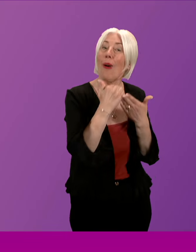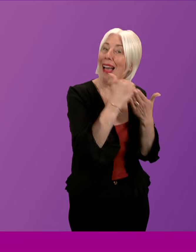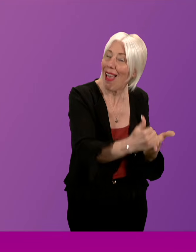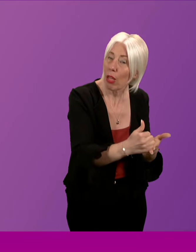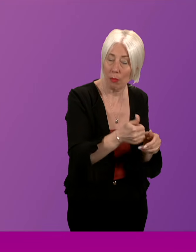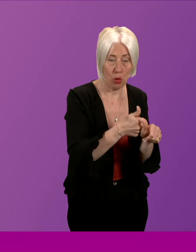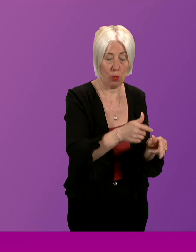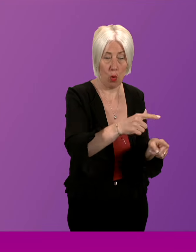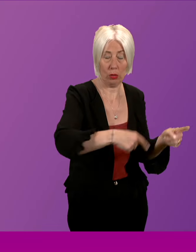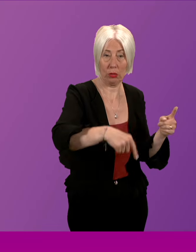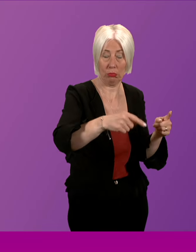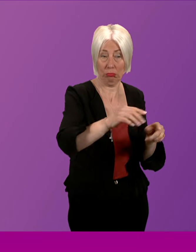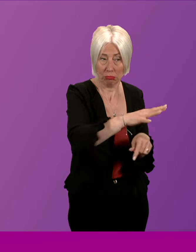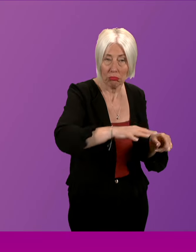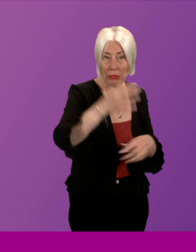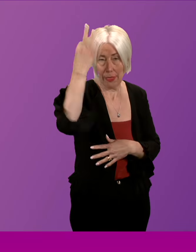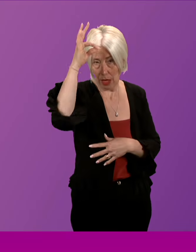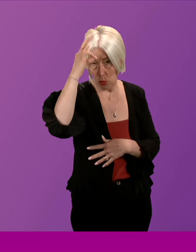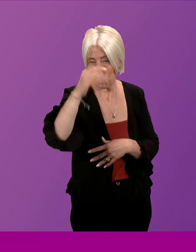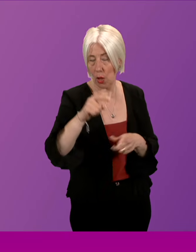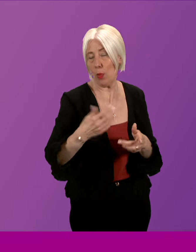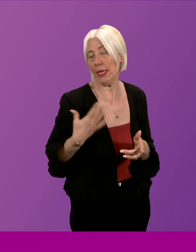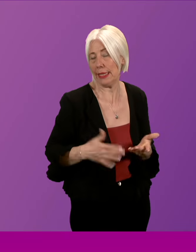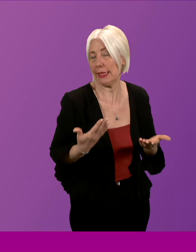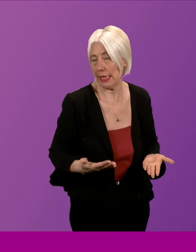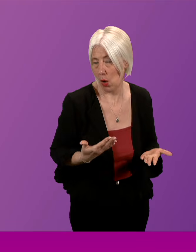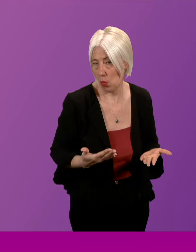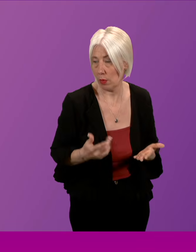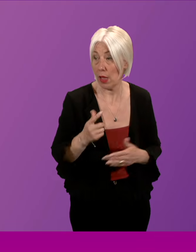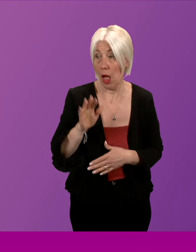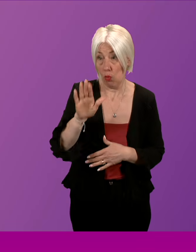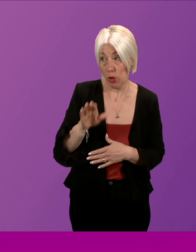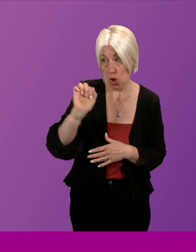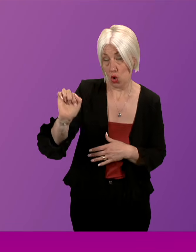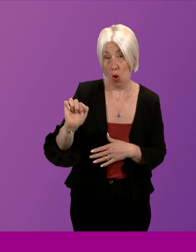authority in its moment of need, and I assure Mr Brown—as I assure the occupants who have